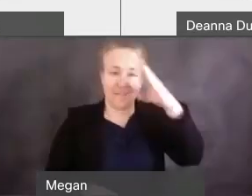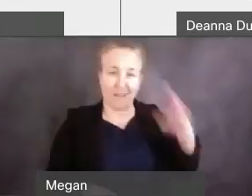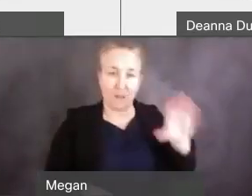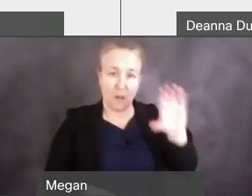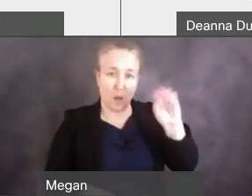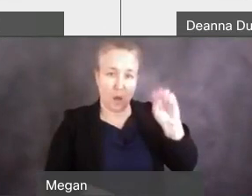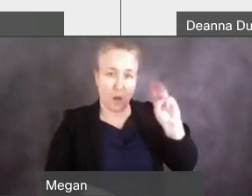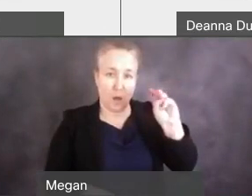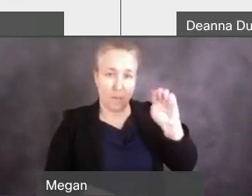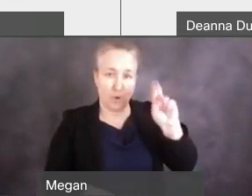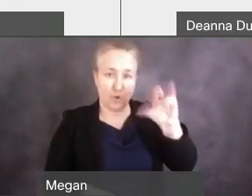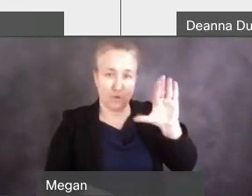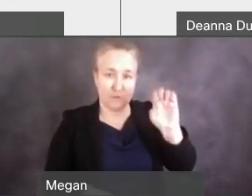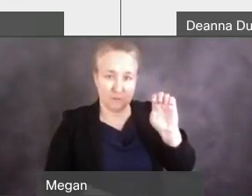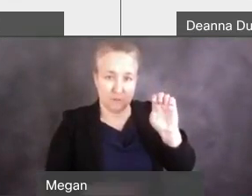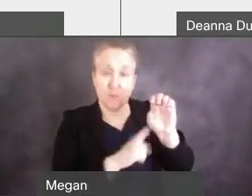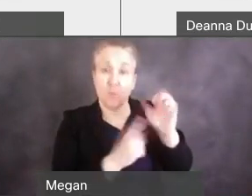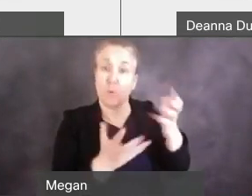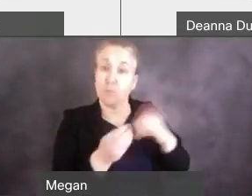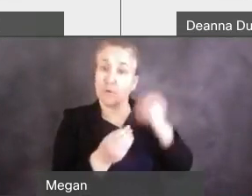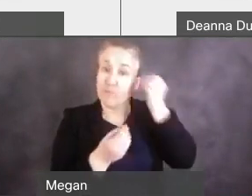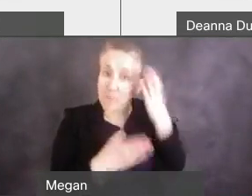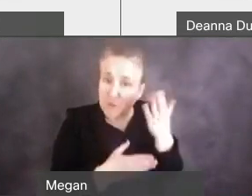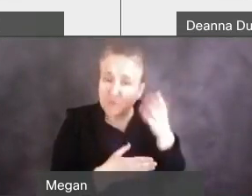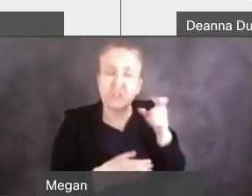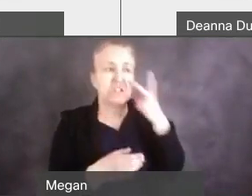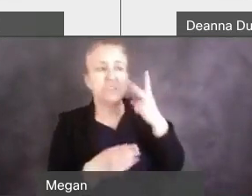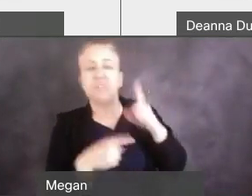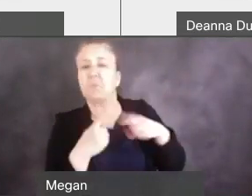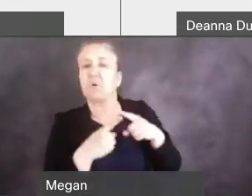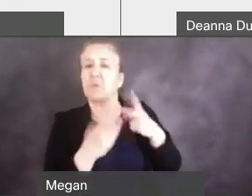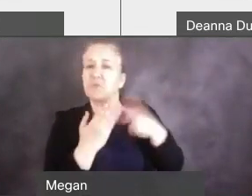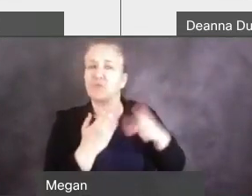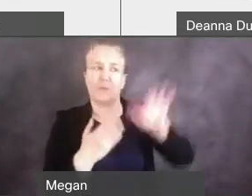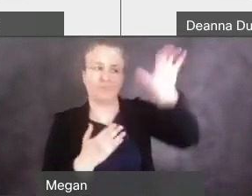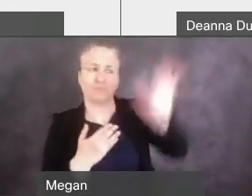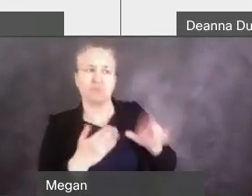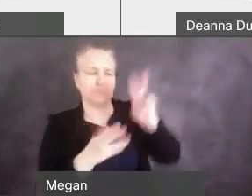and you can find more information about the program there as well. Due to